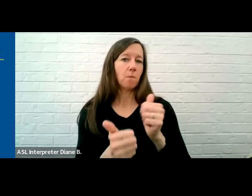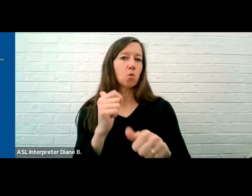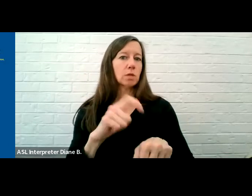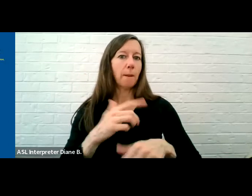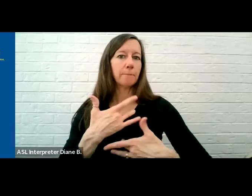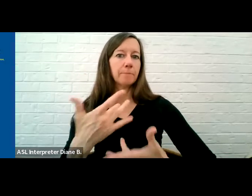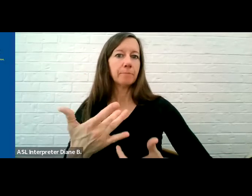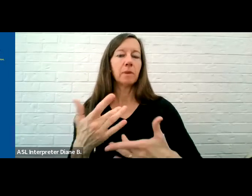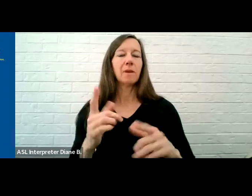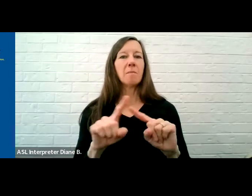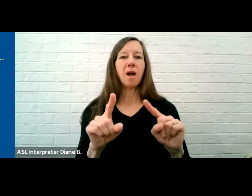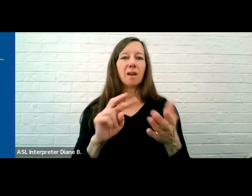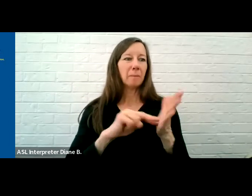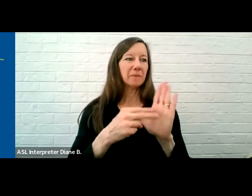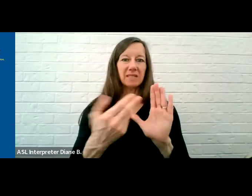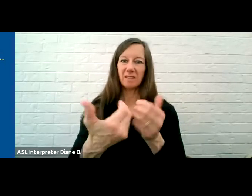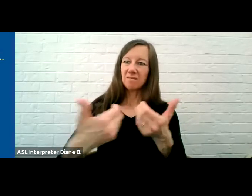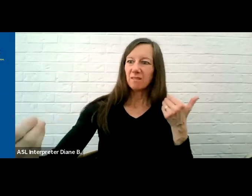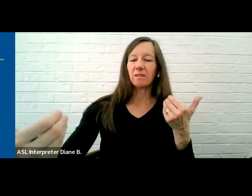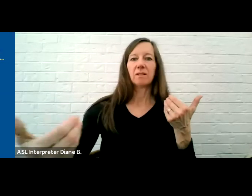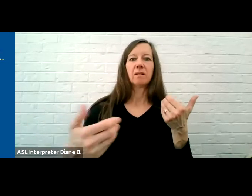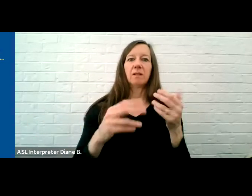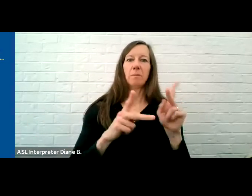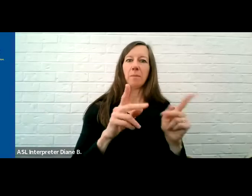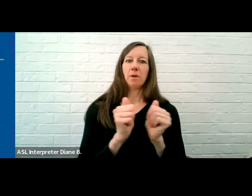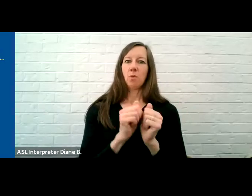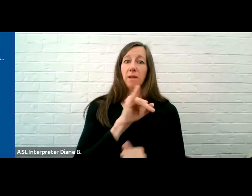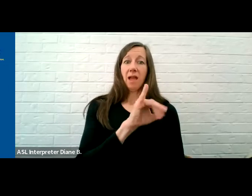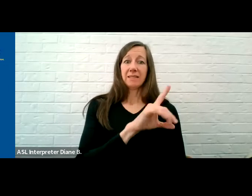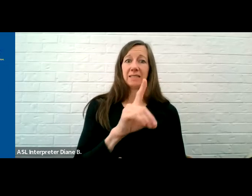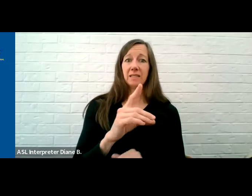of segregation where people with Idd face spatial segregation that excludes